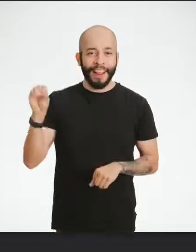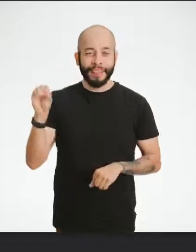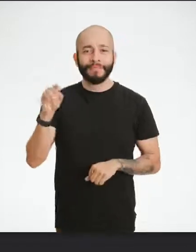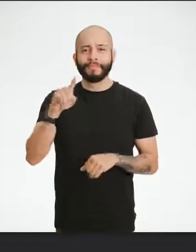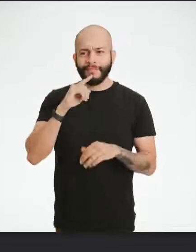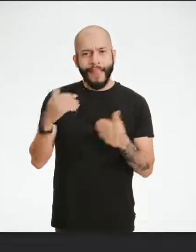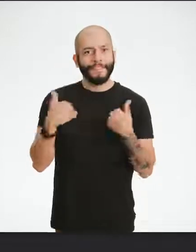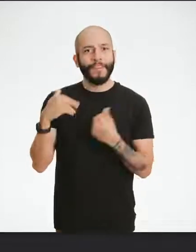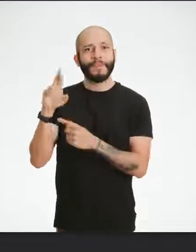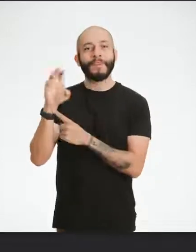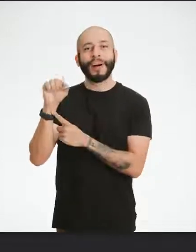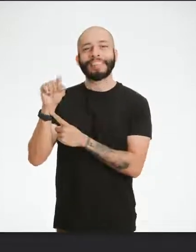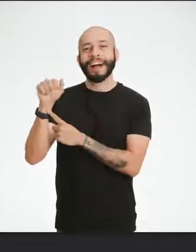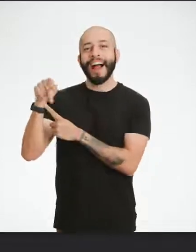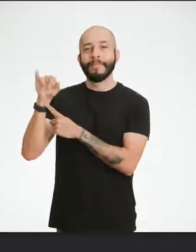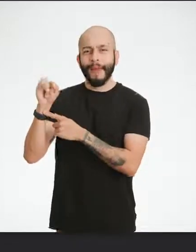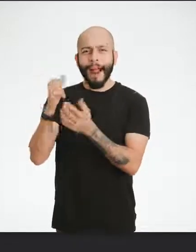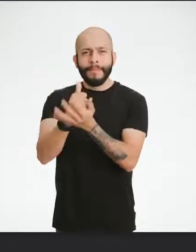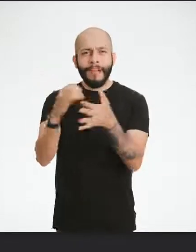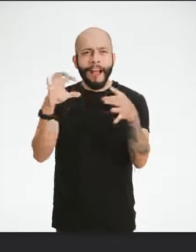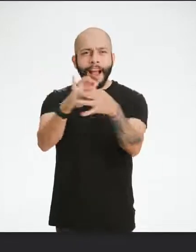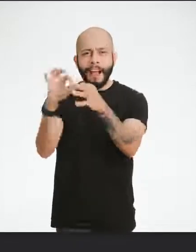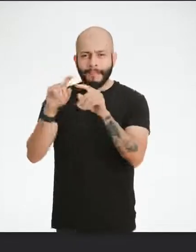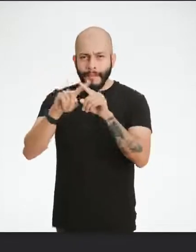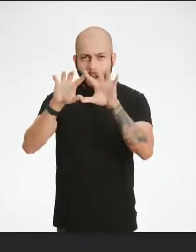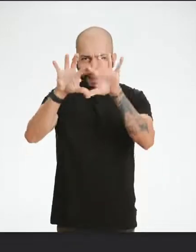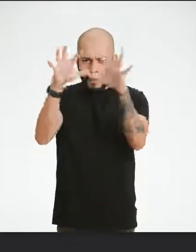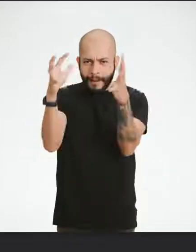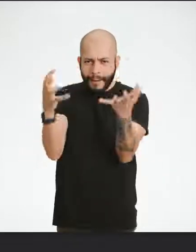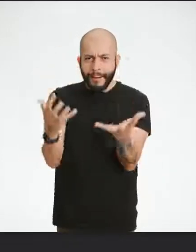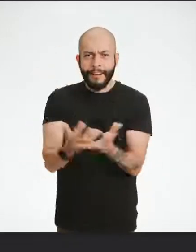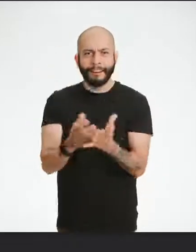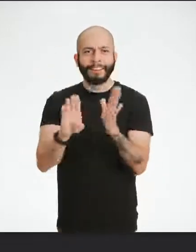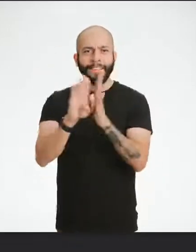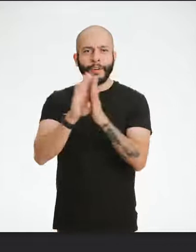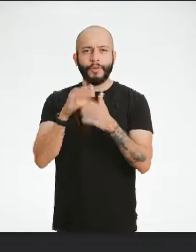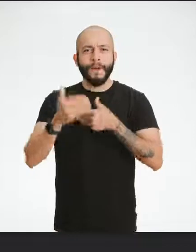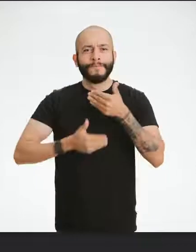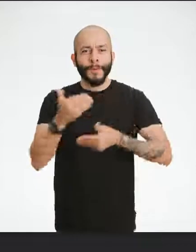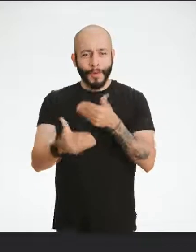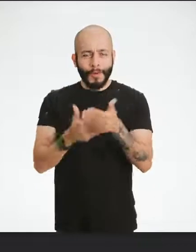It even has REST APIs to help connect to other aspects of your development workflow.